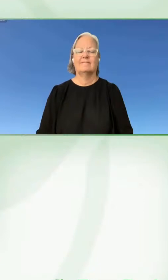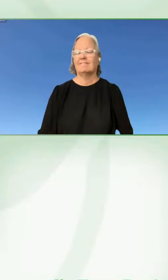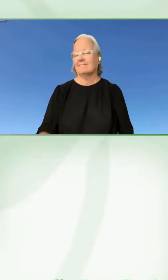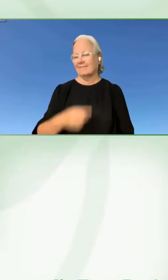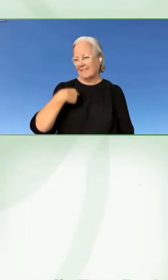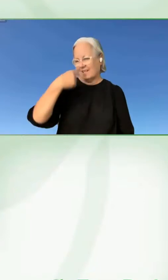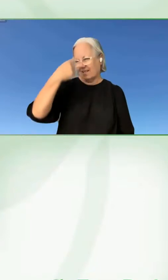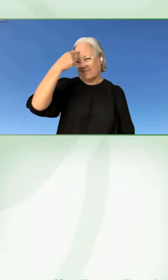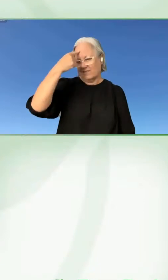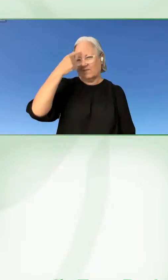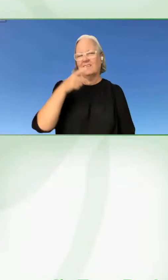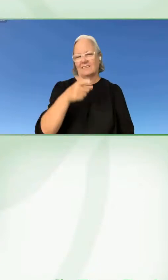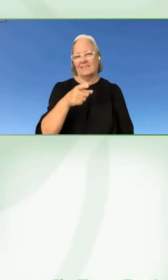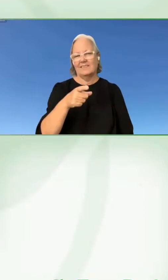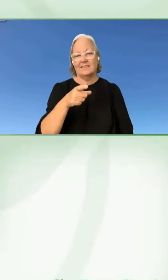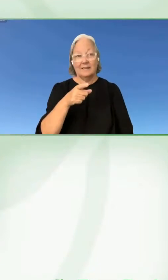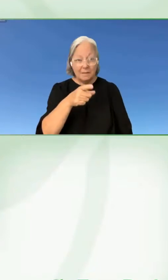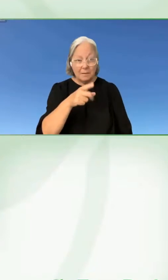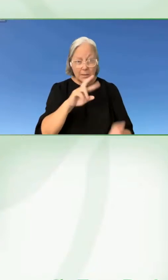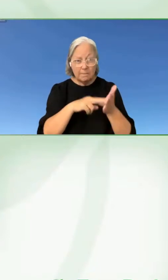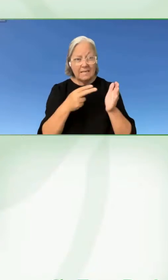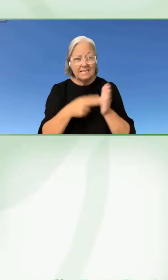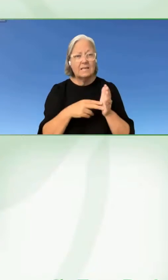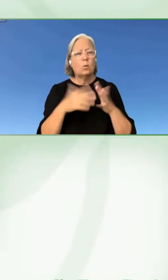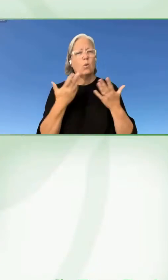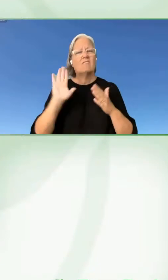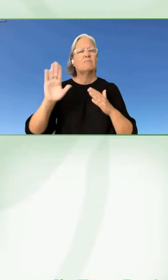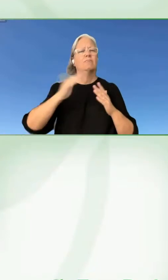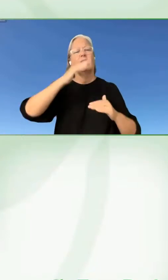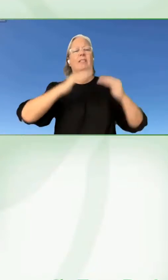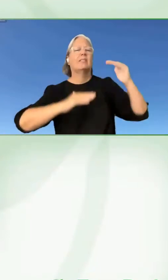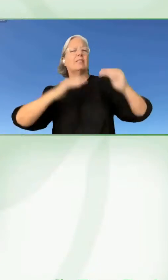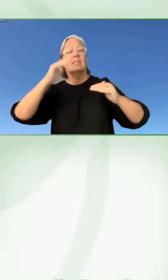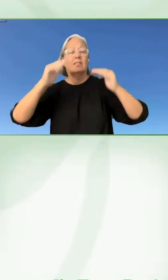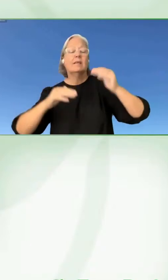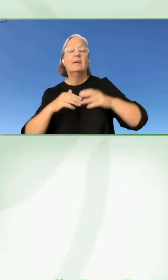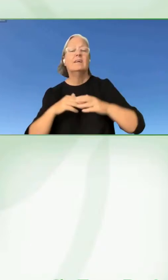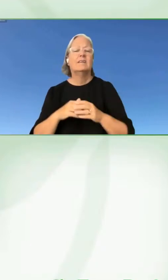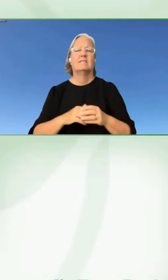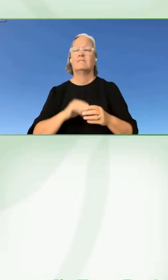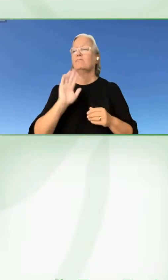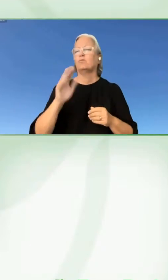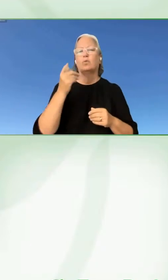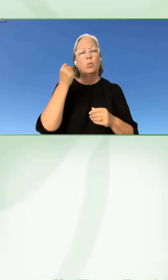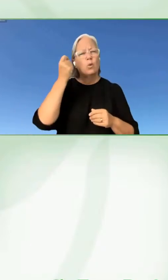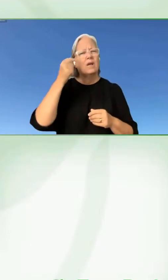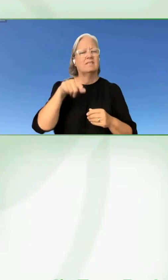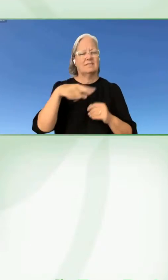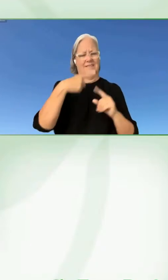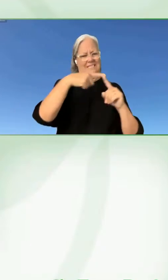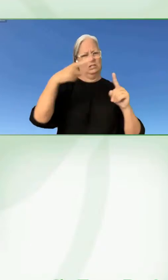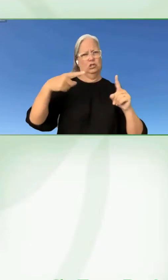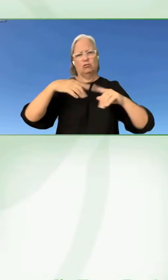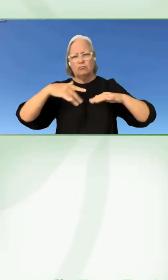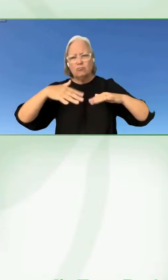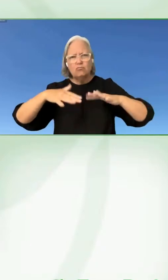no matter their skills or availability? How do you deal with the digital gap?